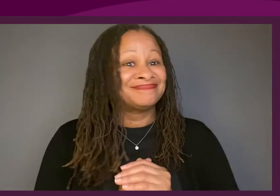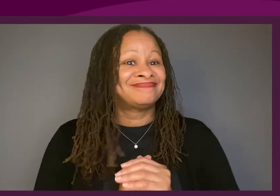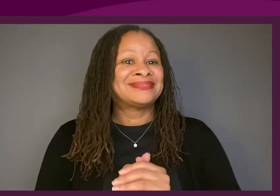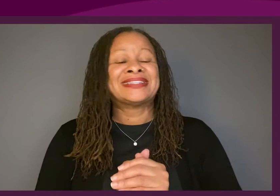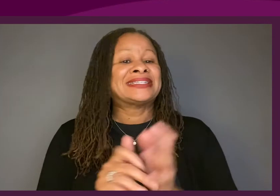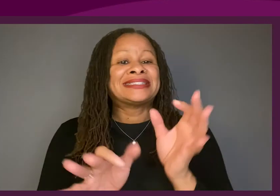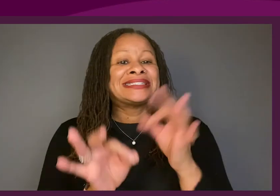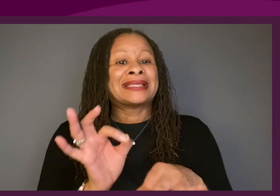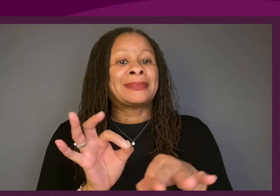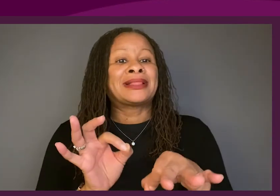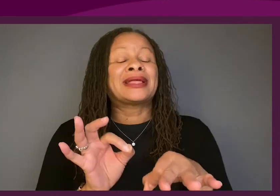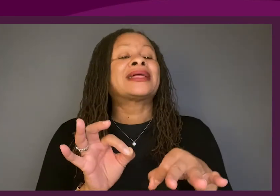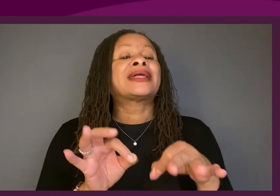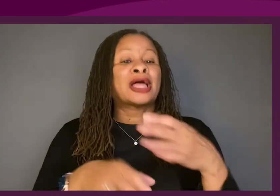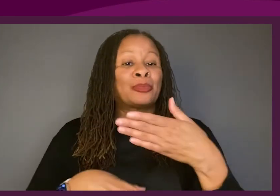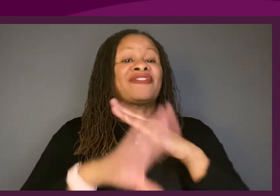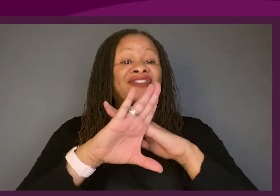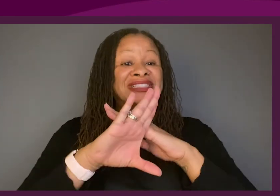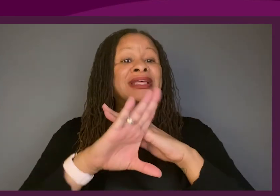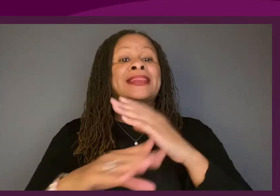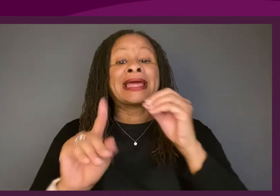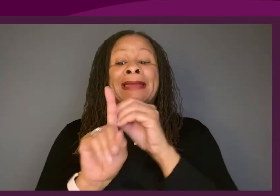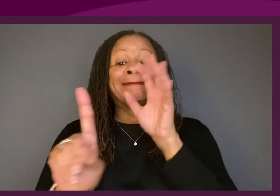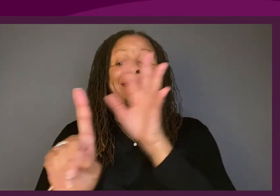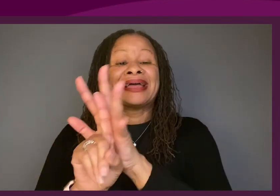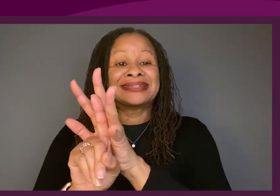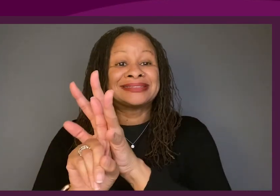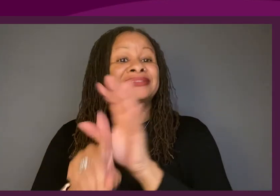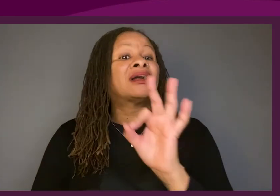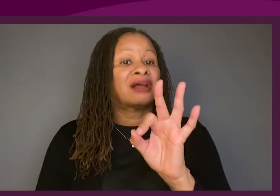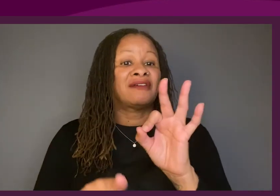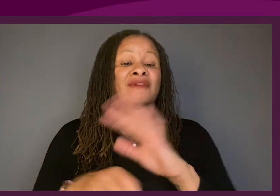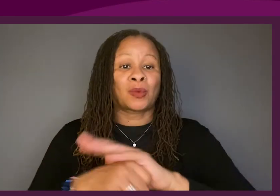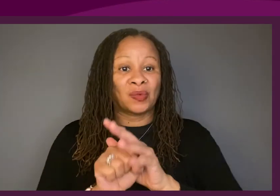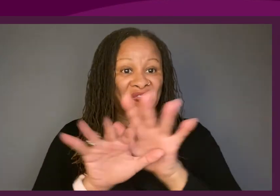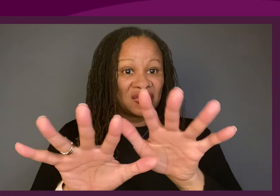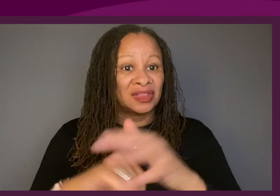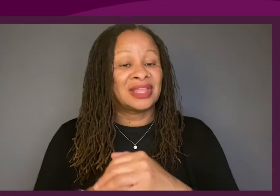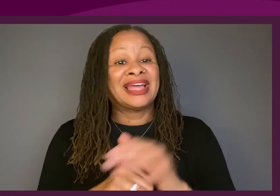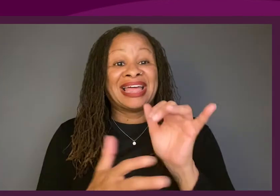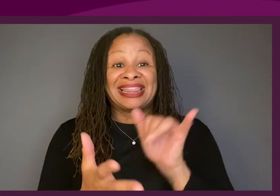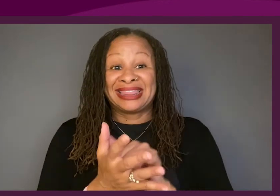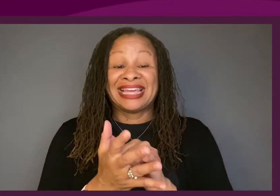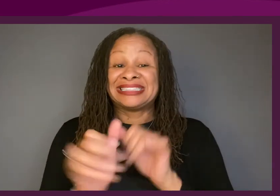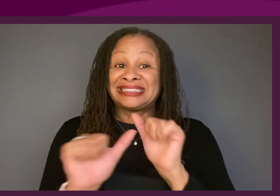which is still not going to be...